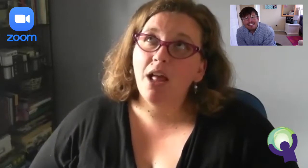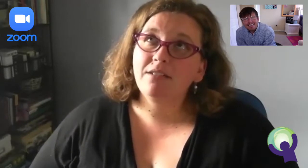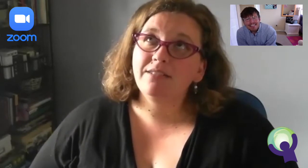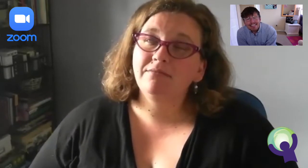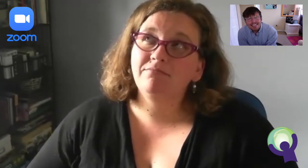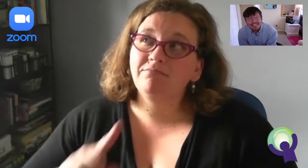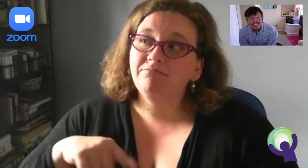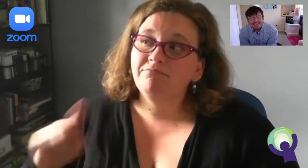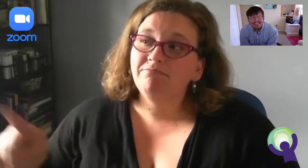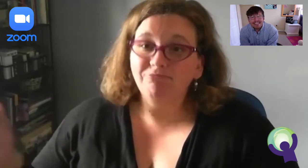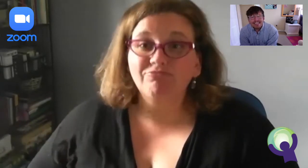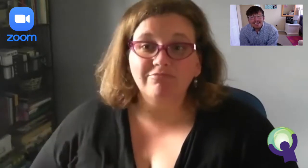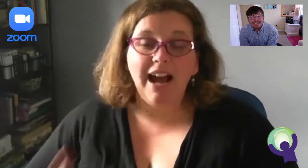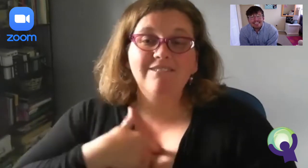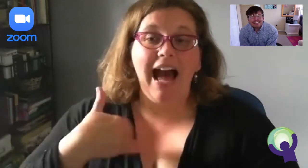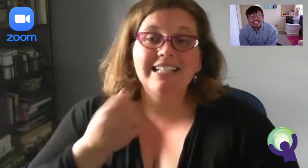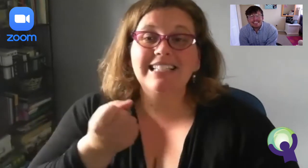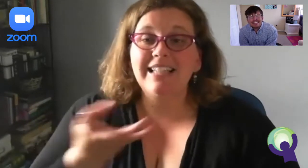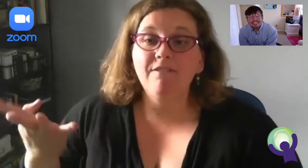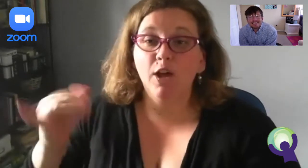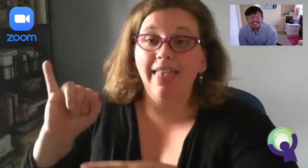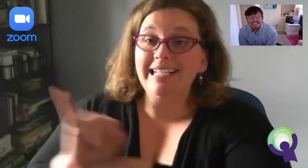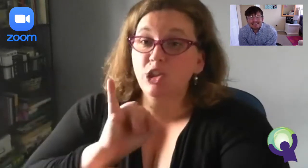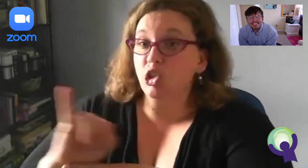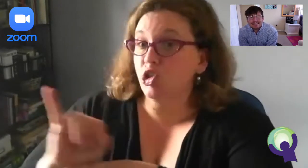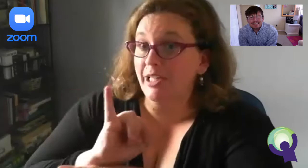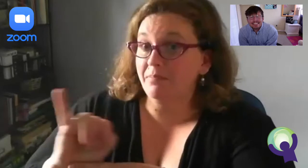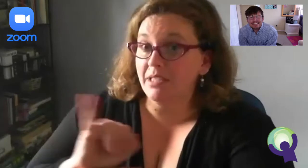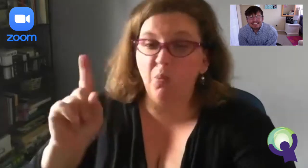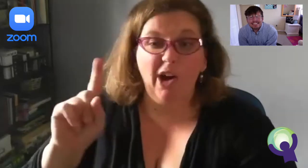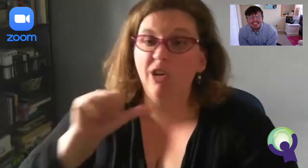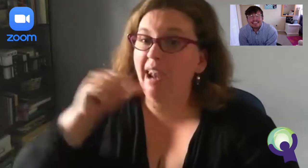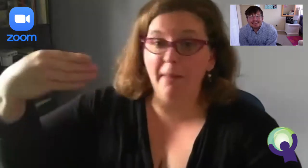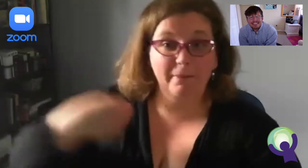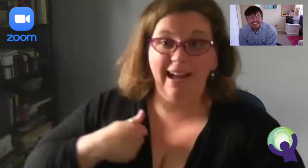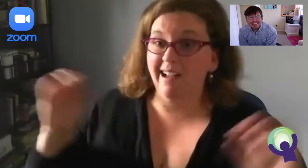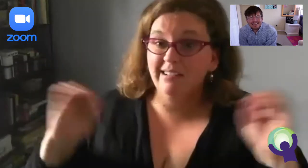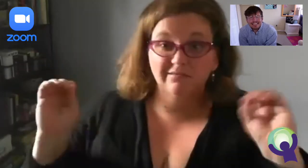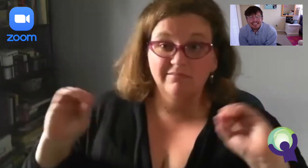What else? Yeah so I've had several internships as well where I